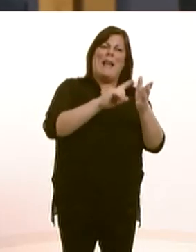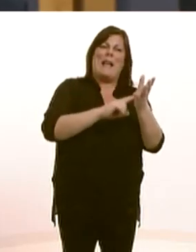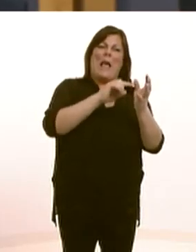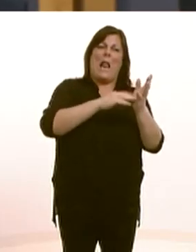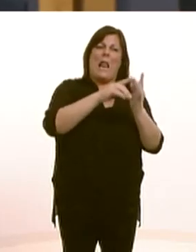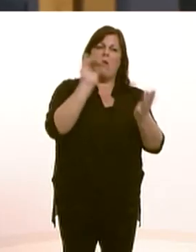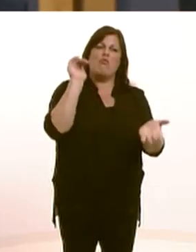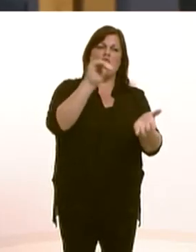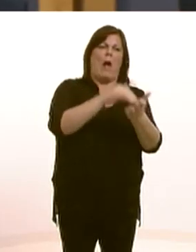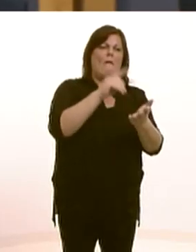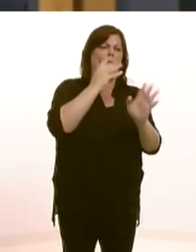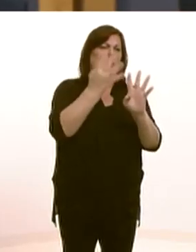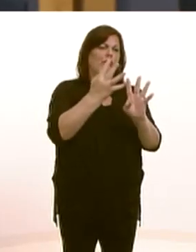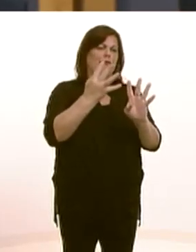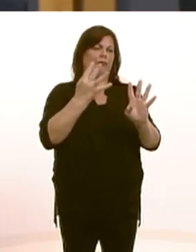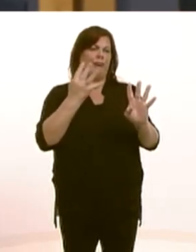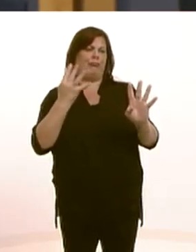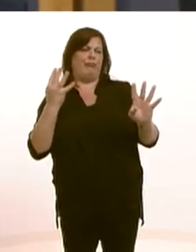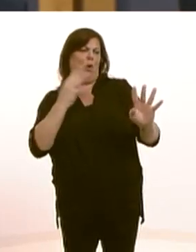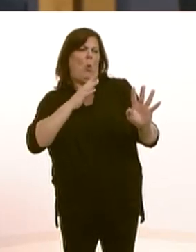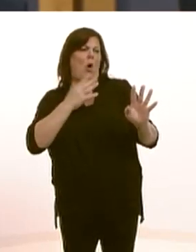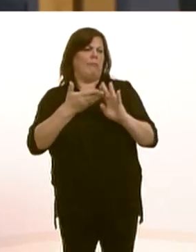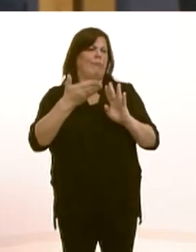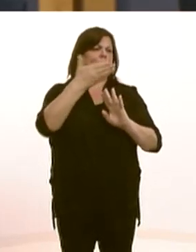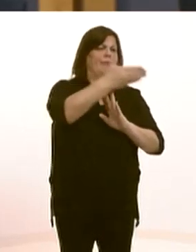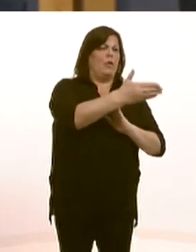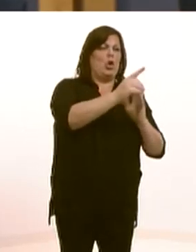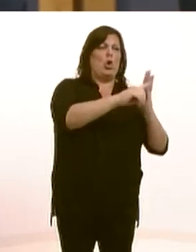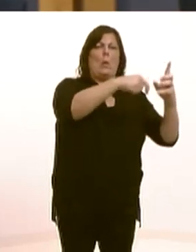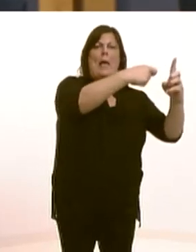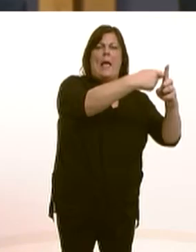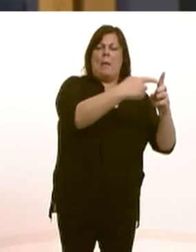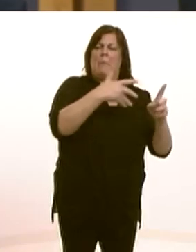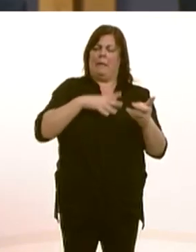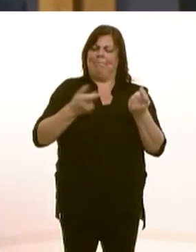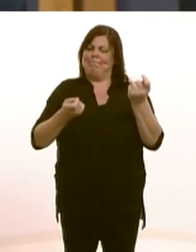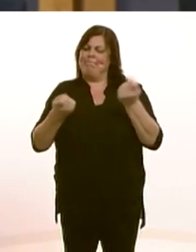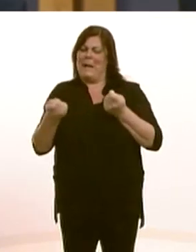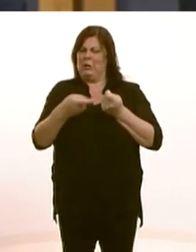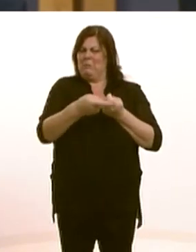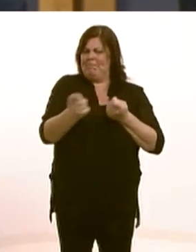There has to be a managed process, but there has to be a limitation because, if immigration